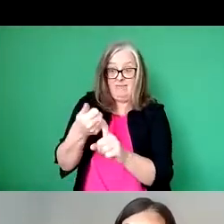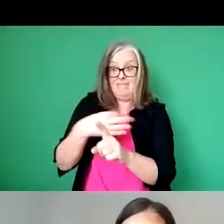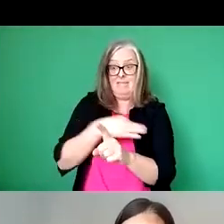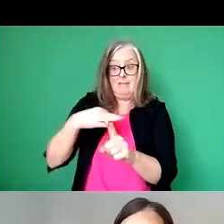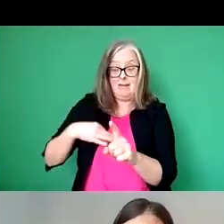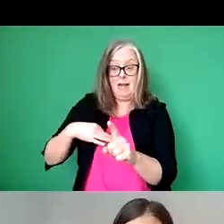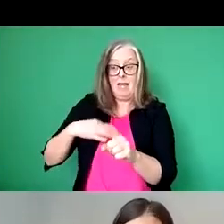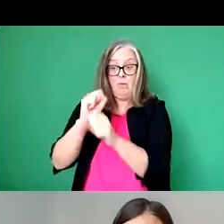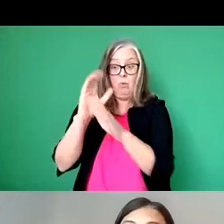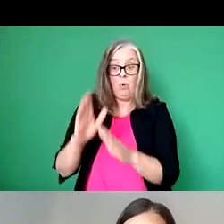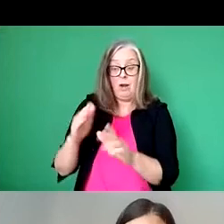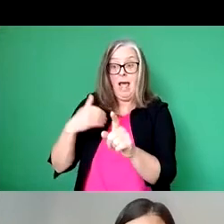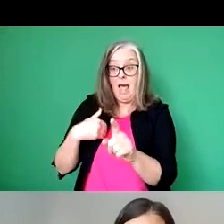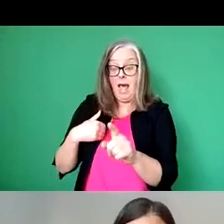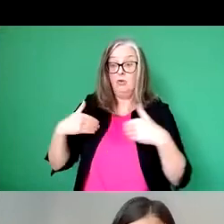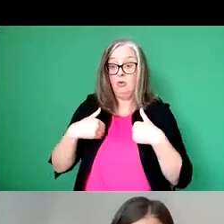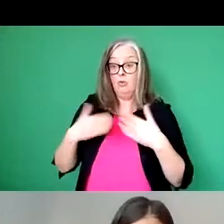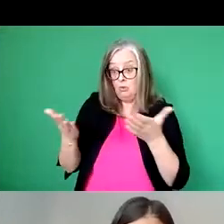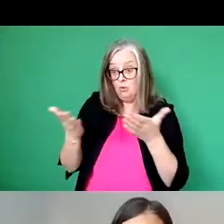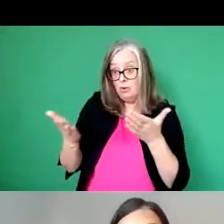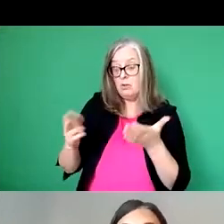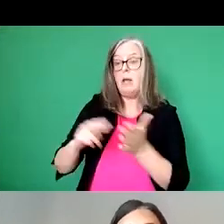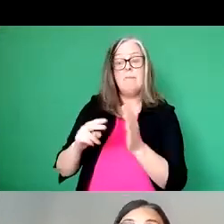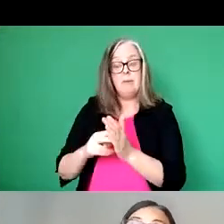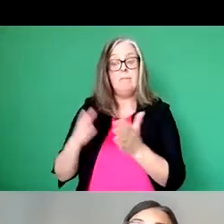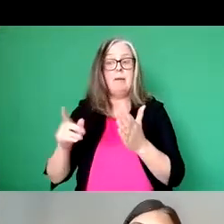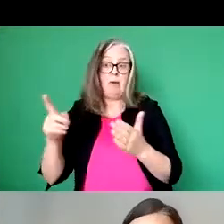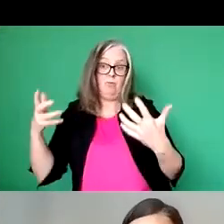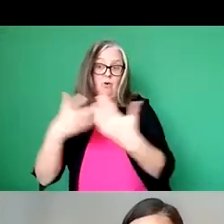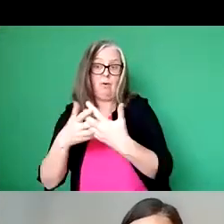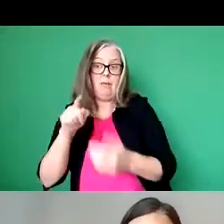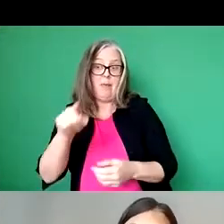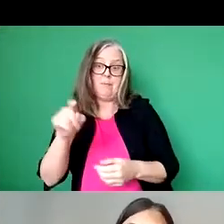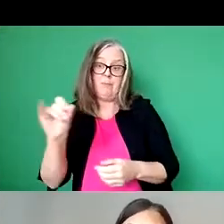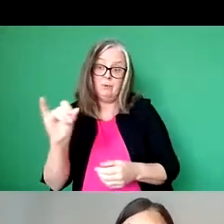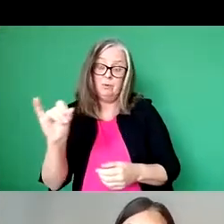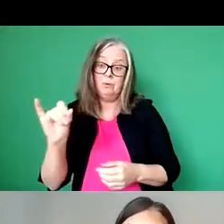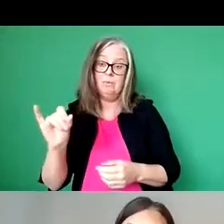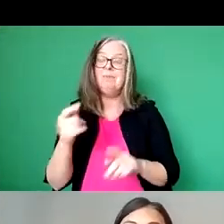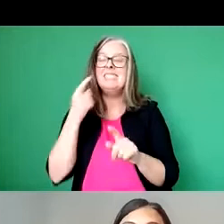an accommodation under this regulation similar to the previous standard that i mentioned